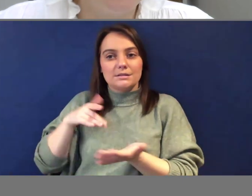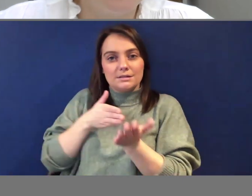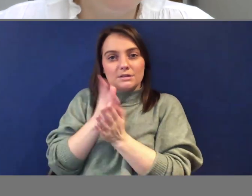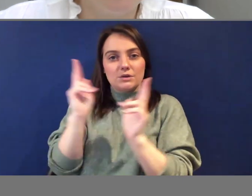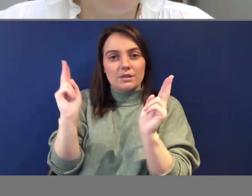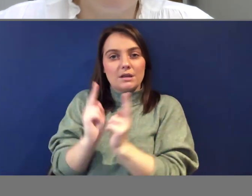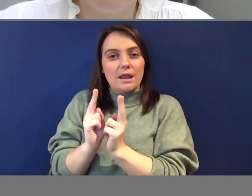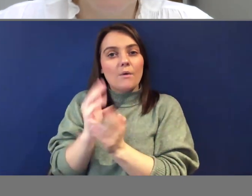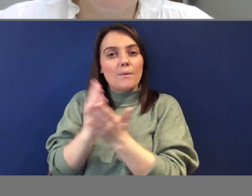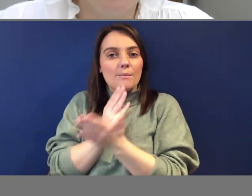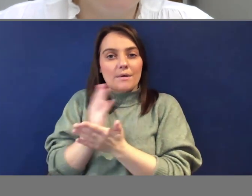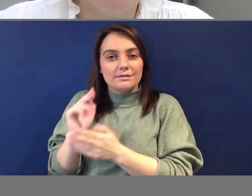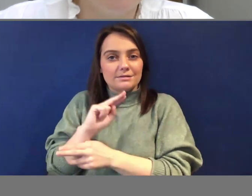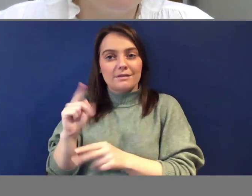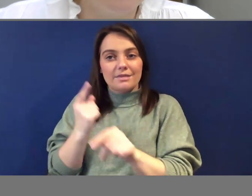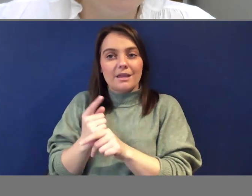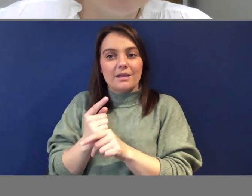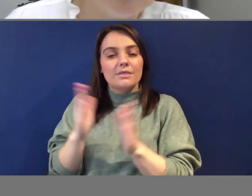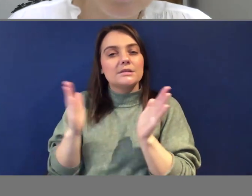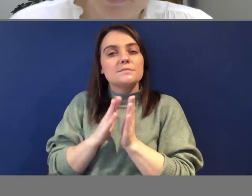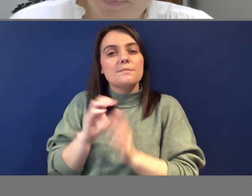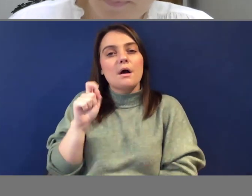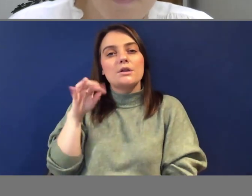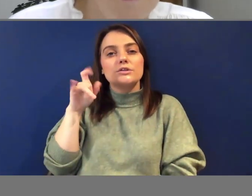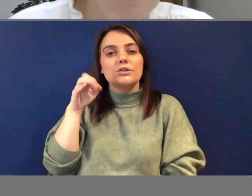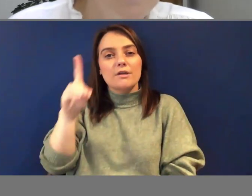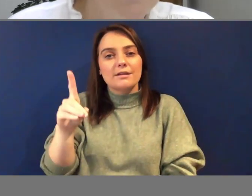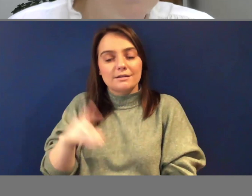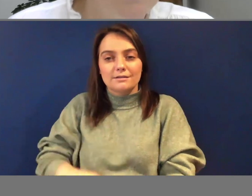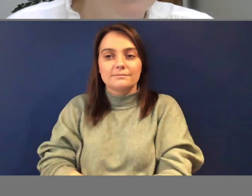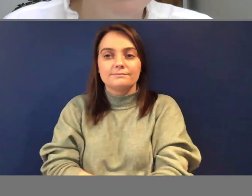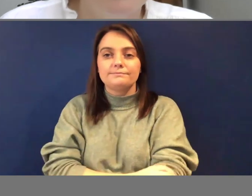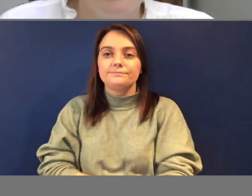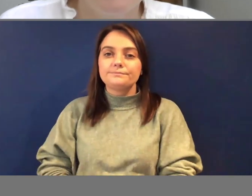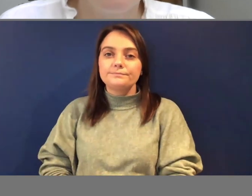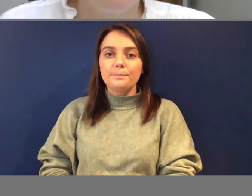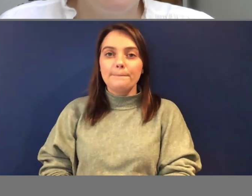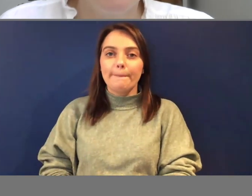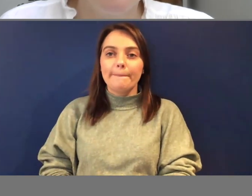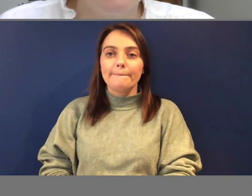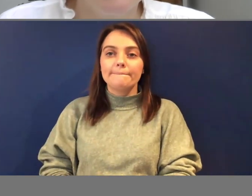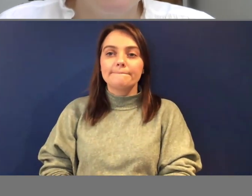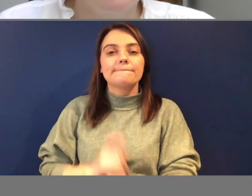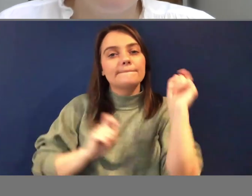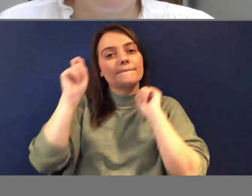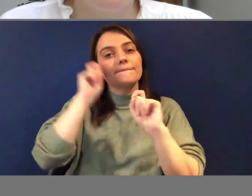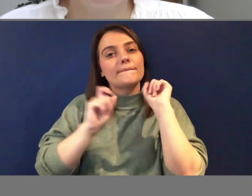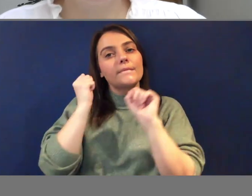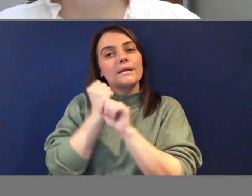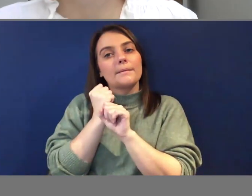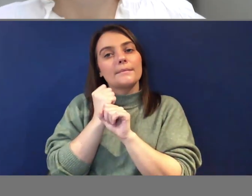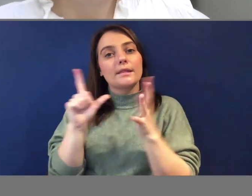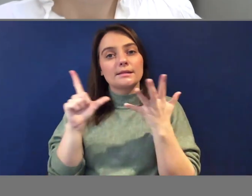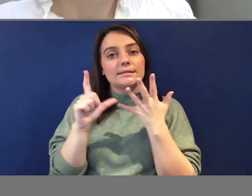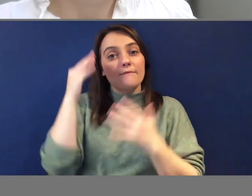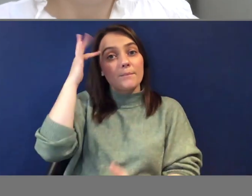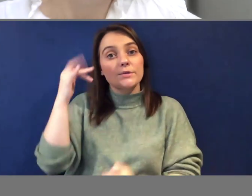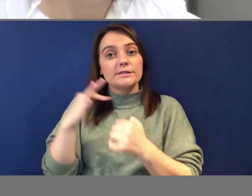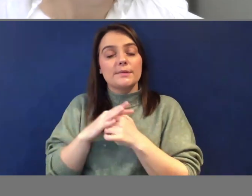smaller tread availability and so when we think about the seven principles of Universal Design